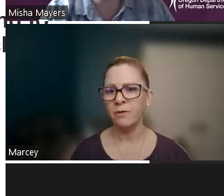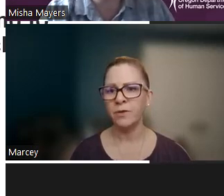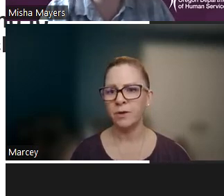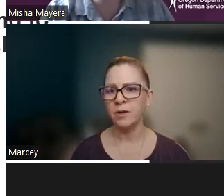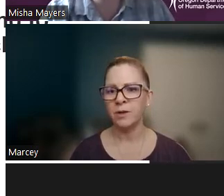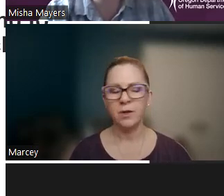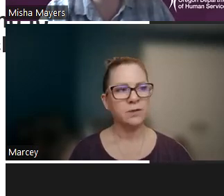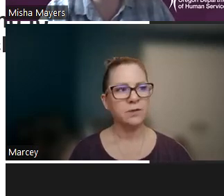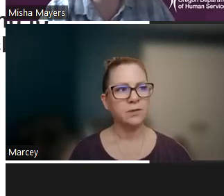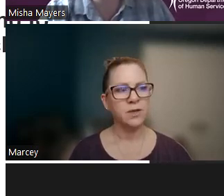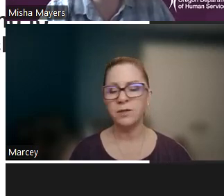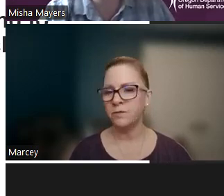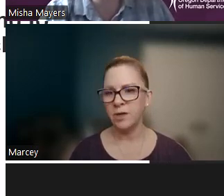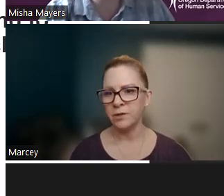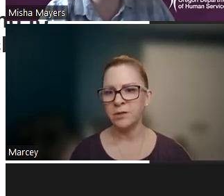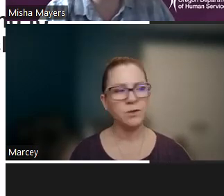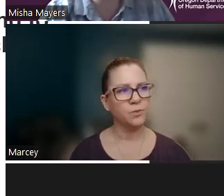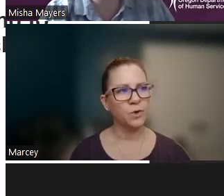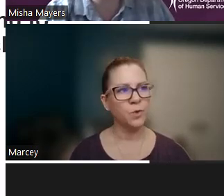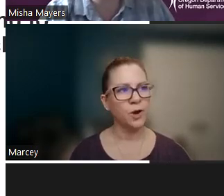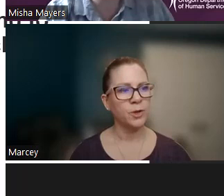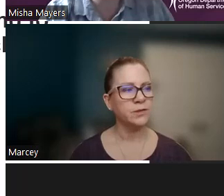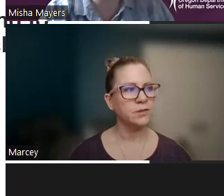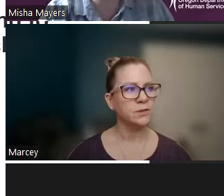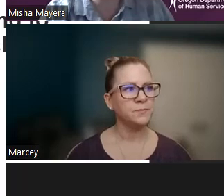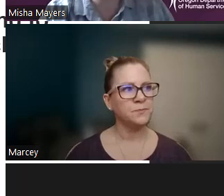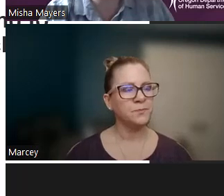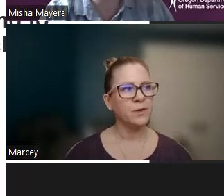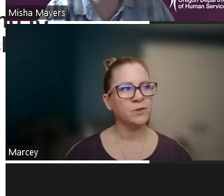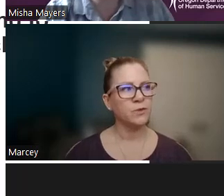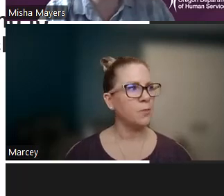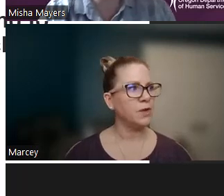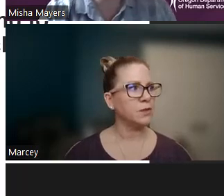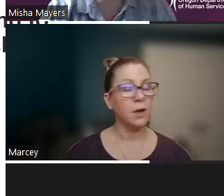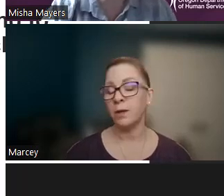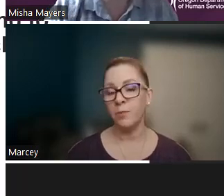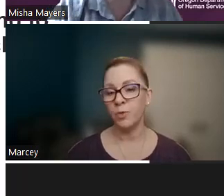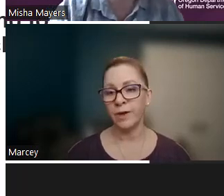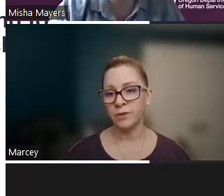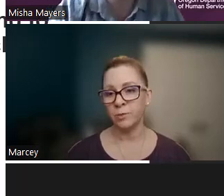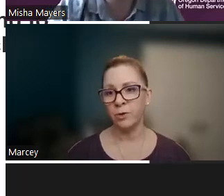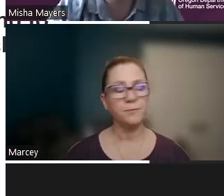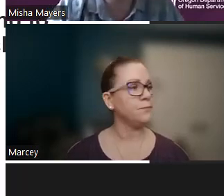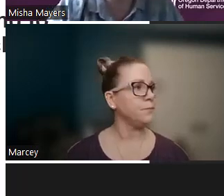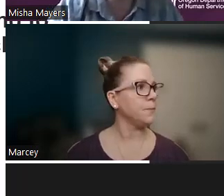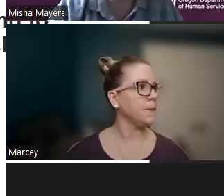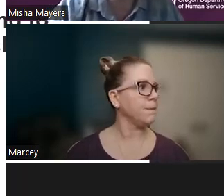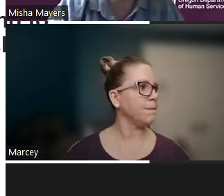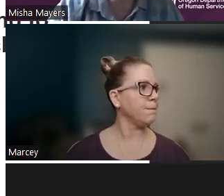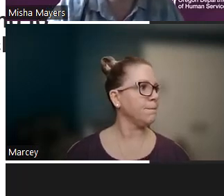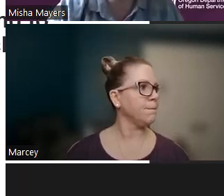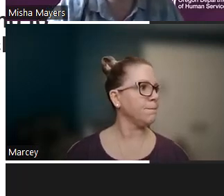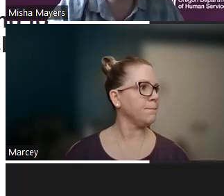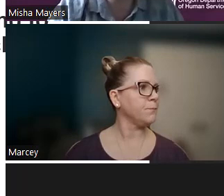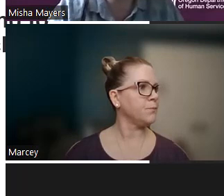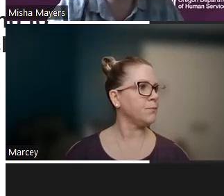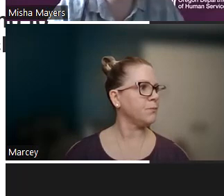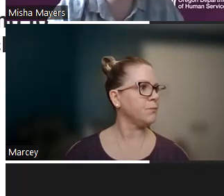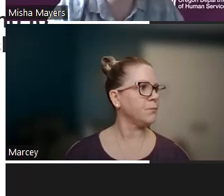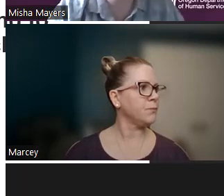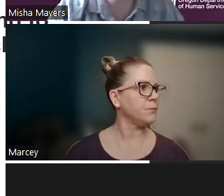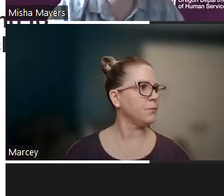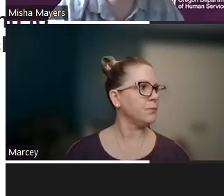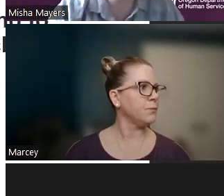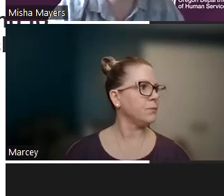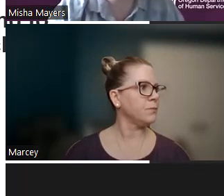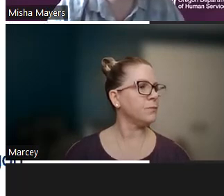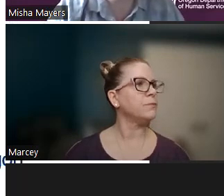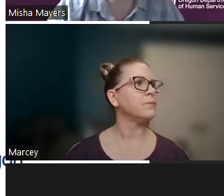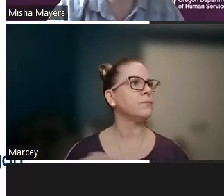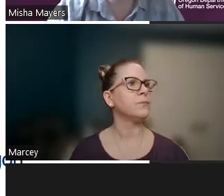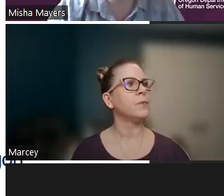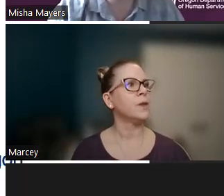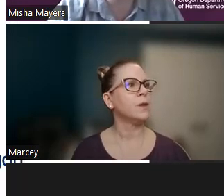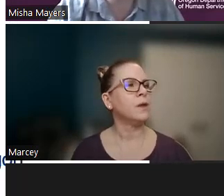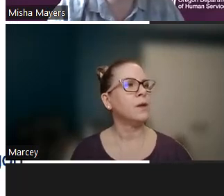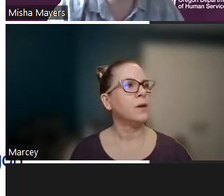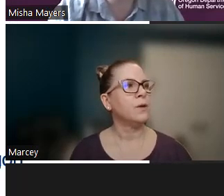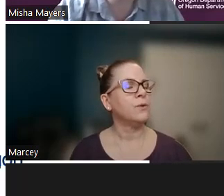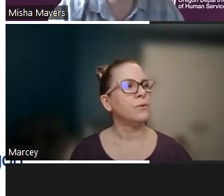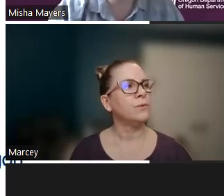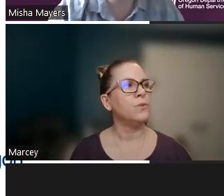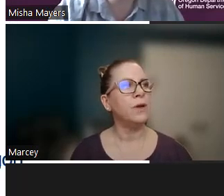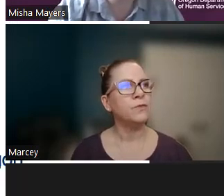HAVE, THE TADVS REQUIREMENTS, SO THAT MAKES IT A LOT MORE FLEXIBLE.